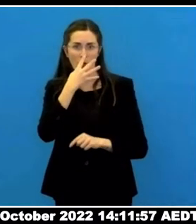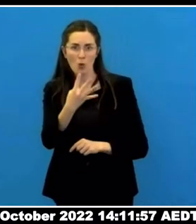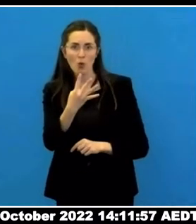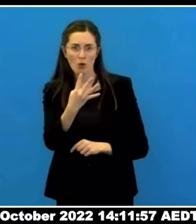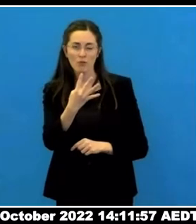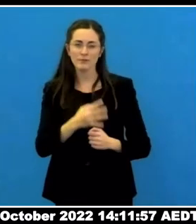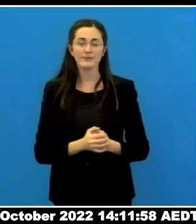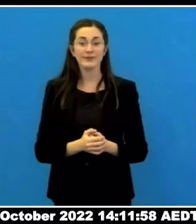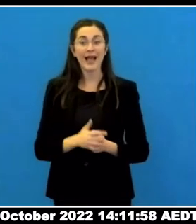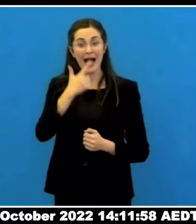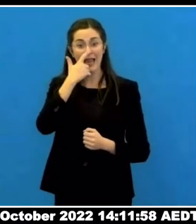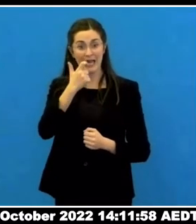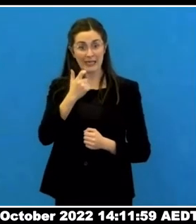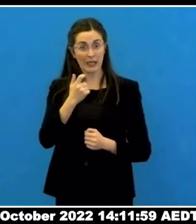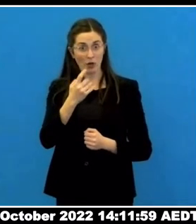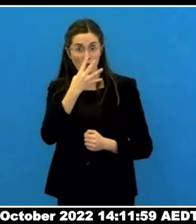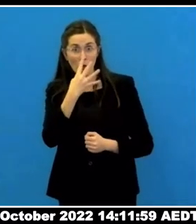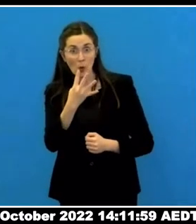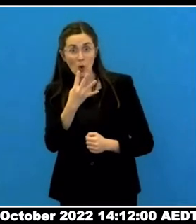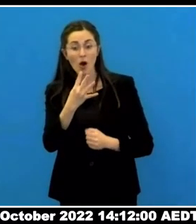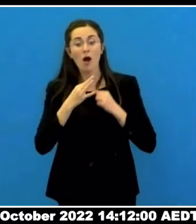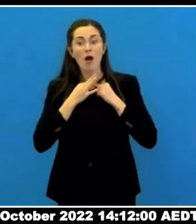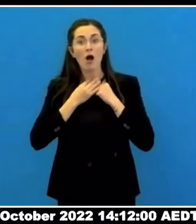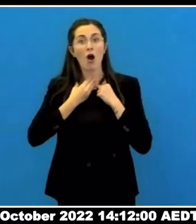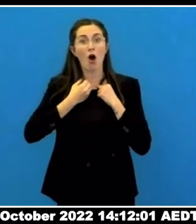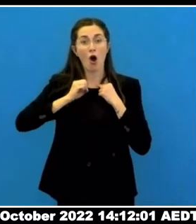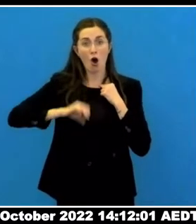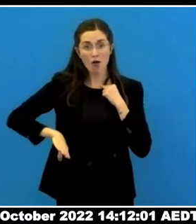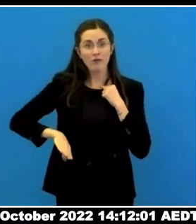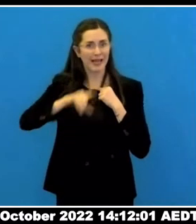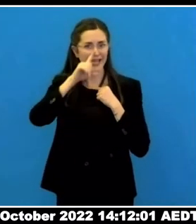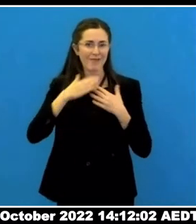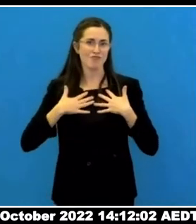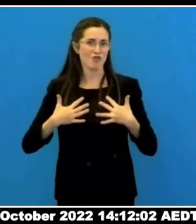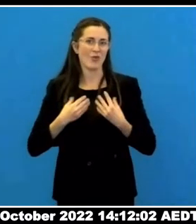Fortunately, they removed it and she was able to breathe without it.